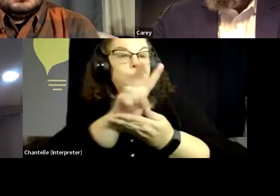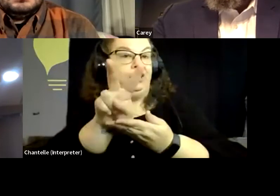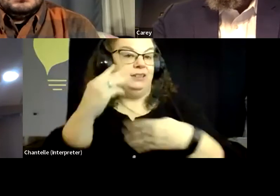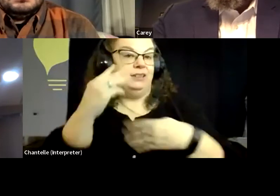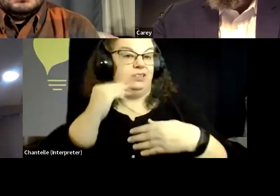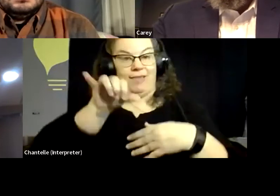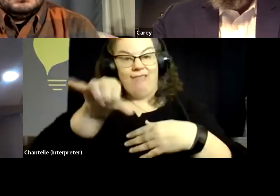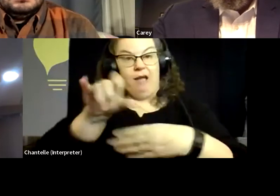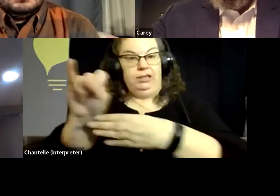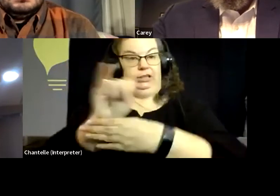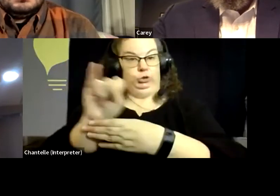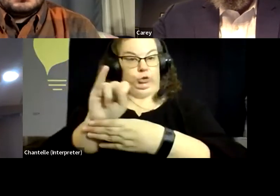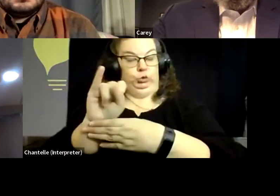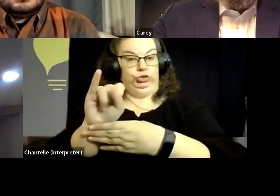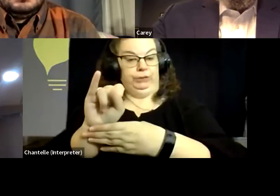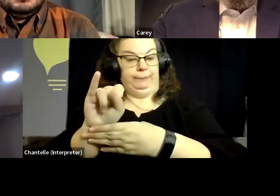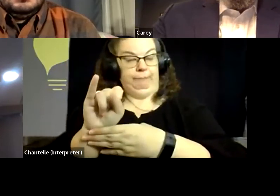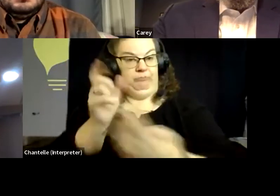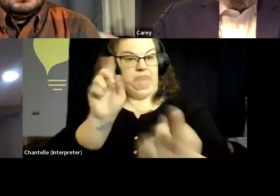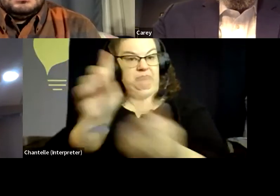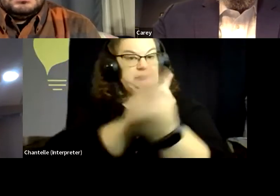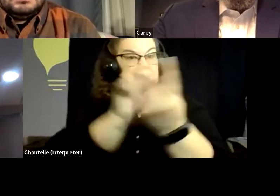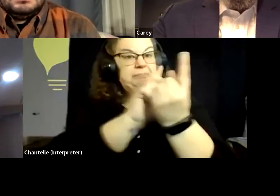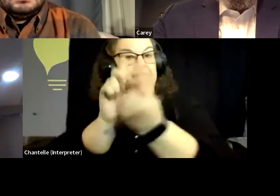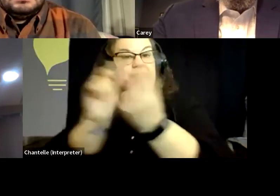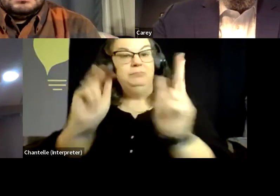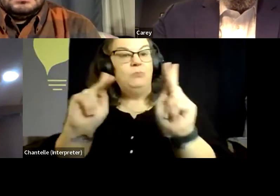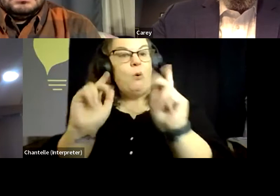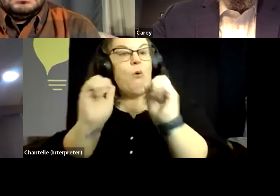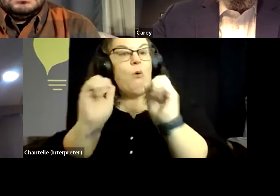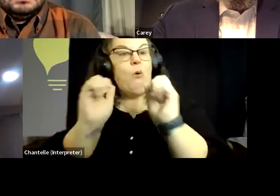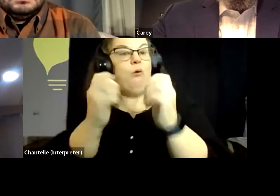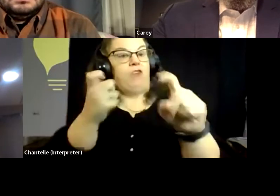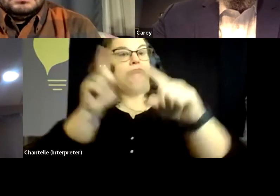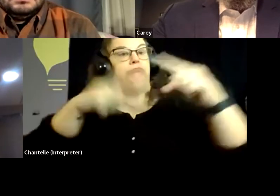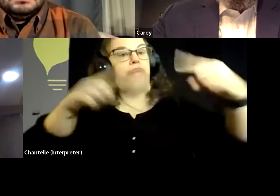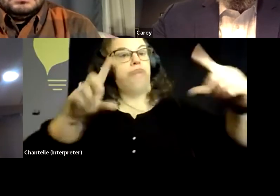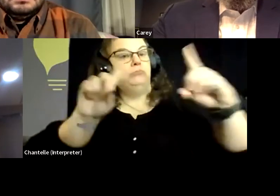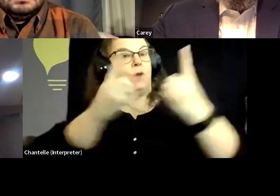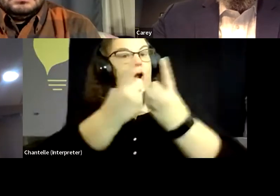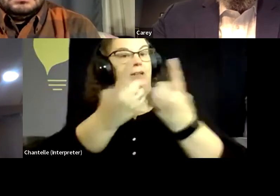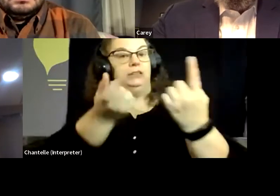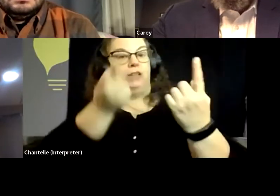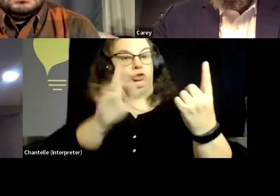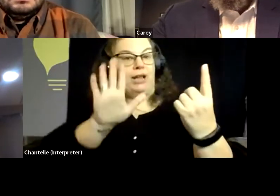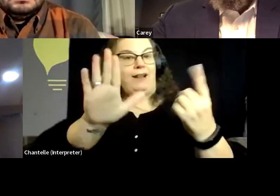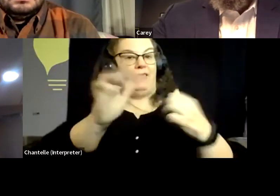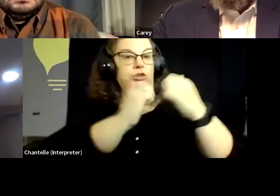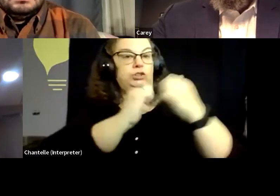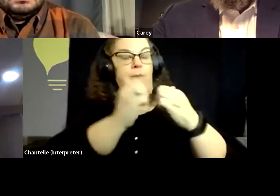internship life, meet with folks from different departments, get a better understanding of the sports industry from the business perspective